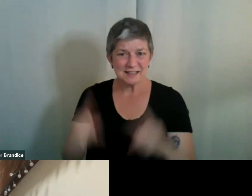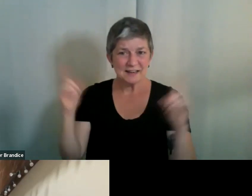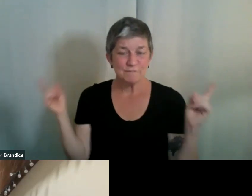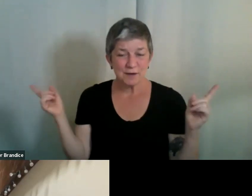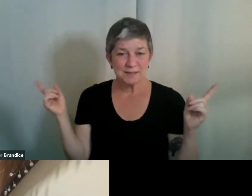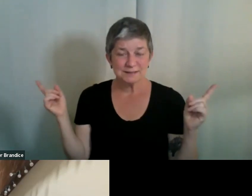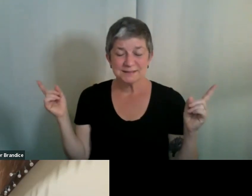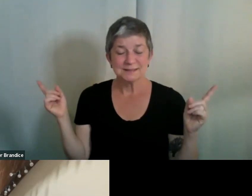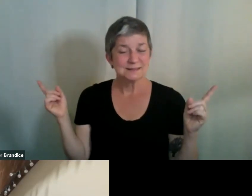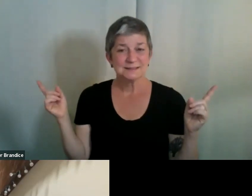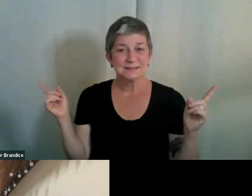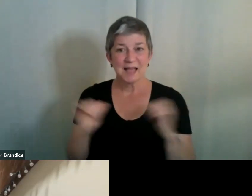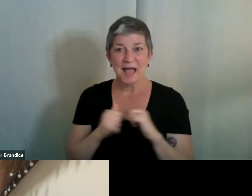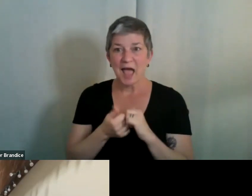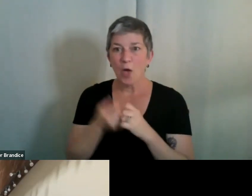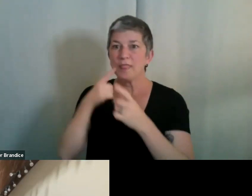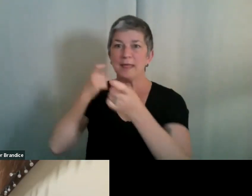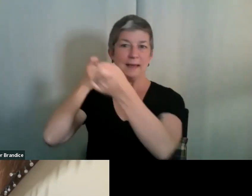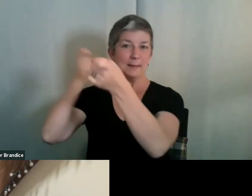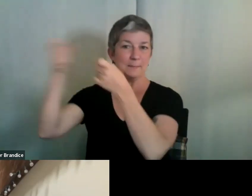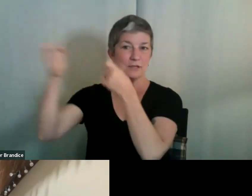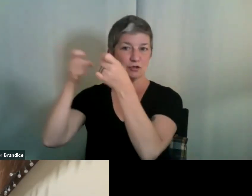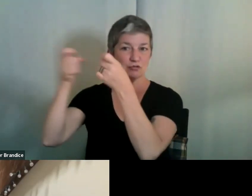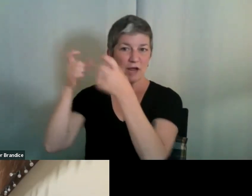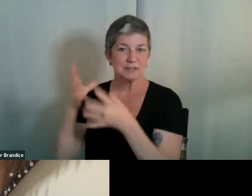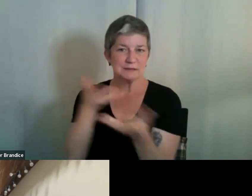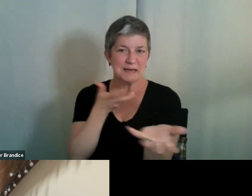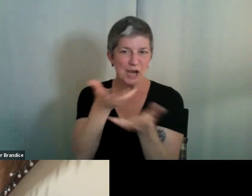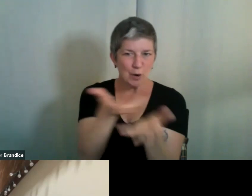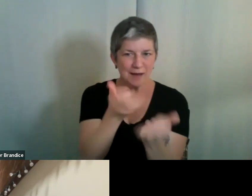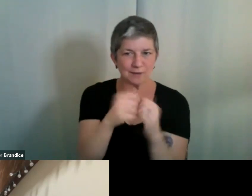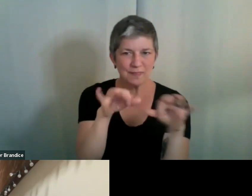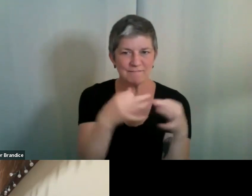that the administration interacted with the families and